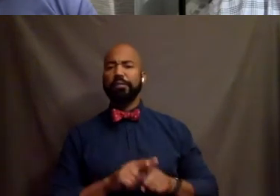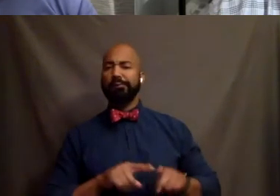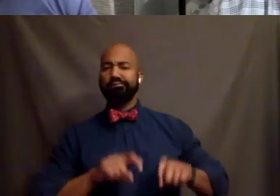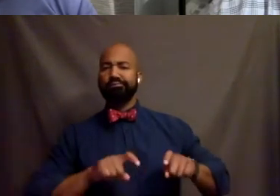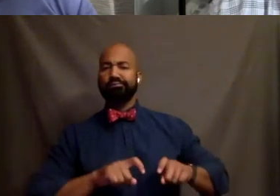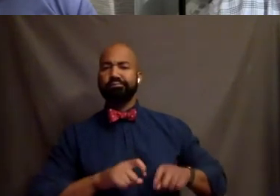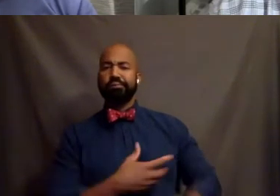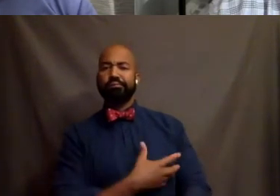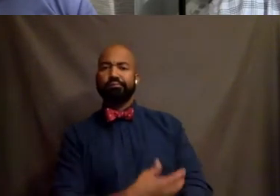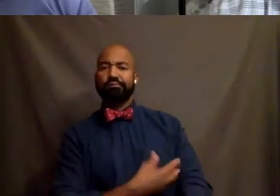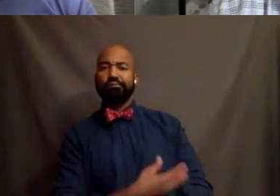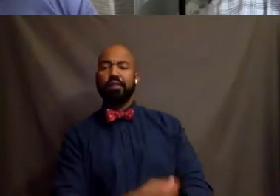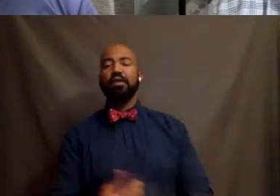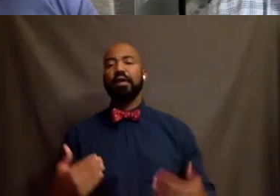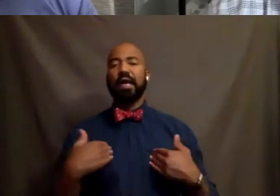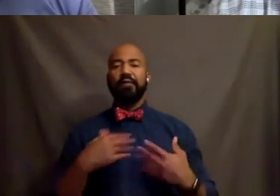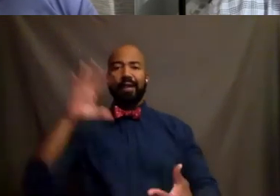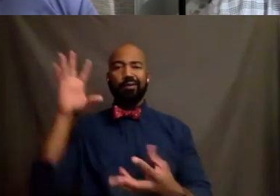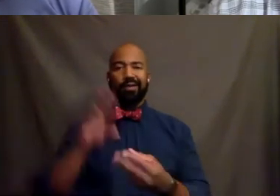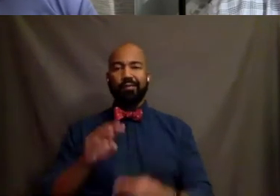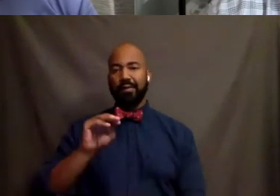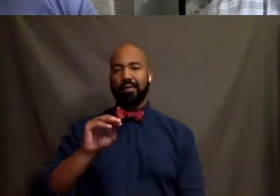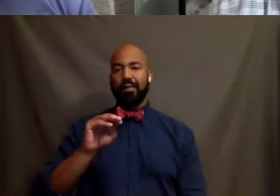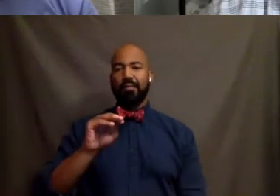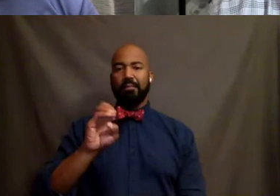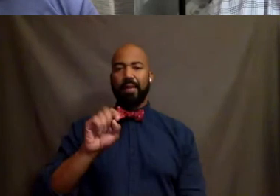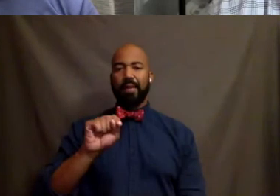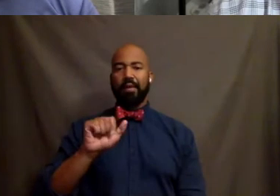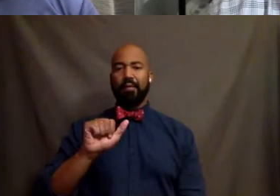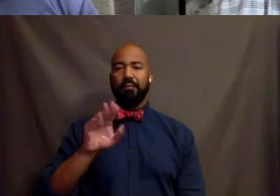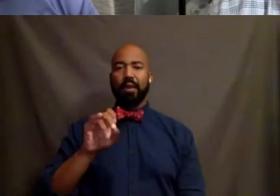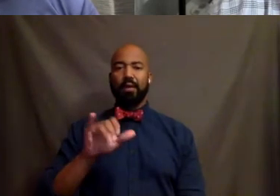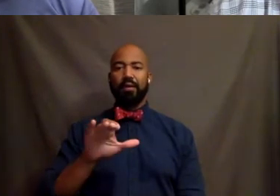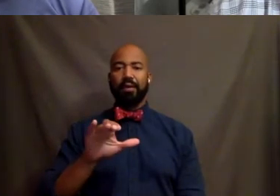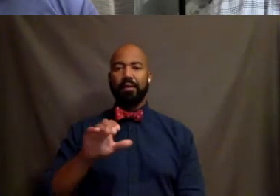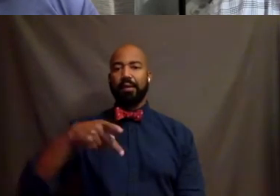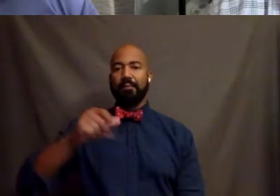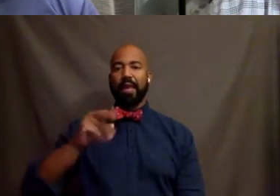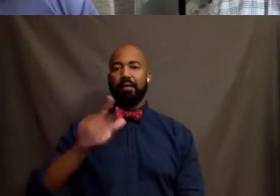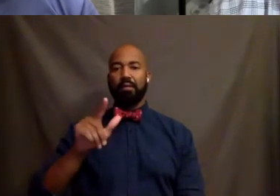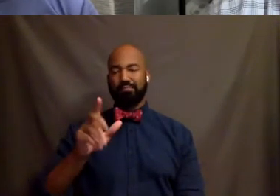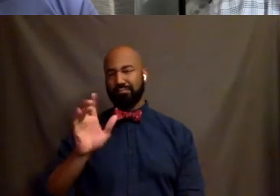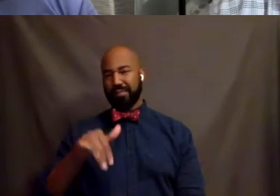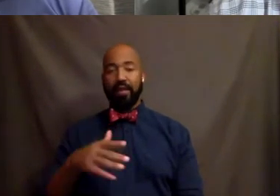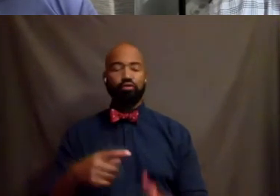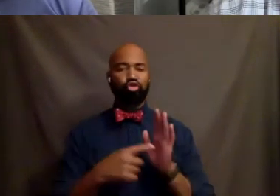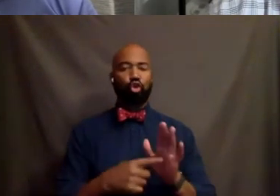a comprehensive metabolic panel or CMP and that would show liver function, kidney function as well as electrolytes.